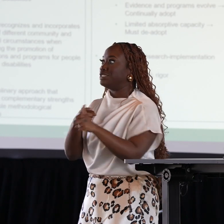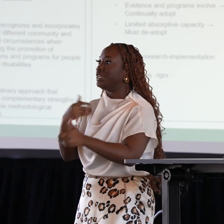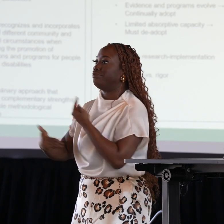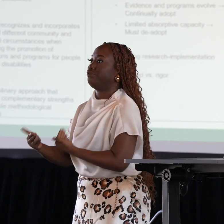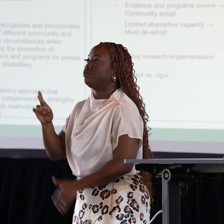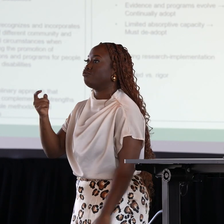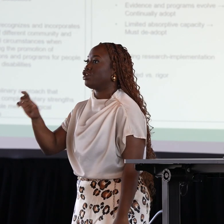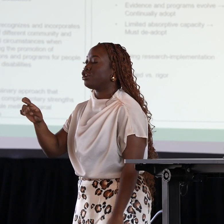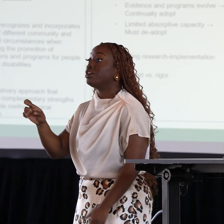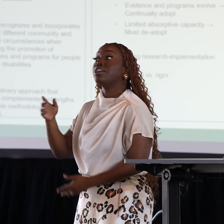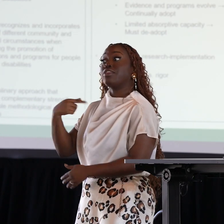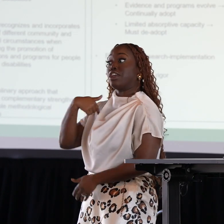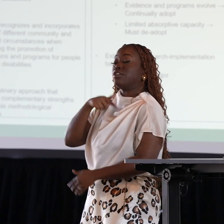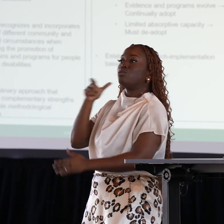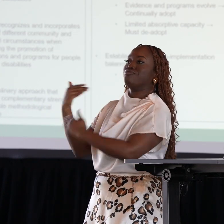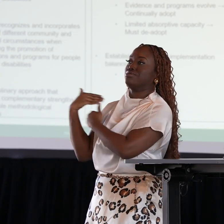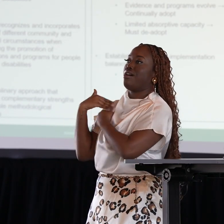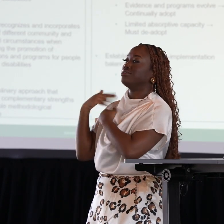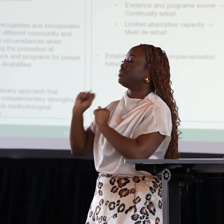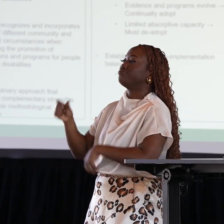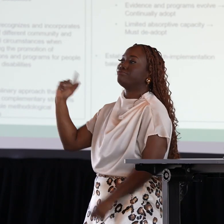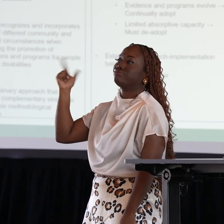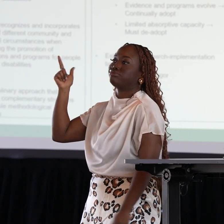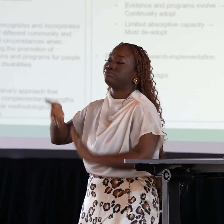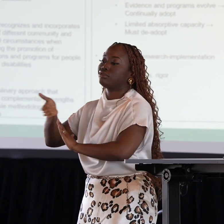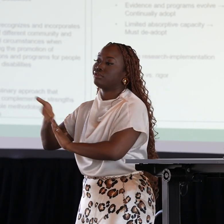who are responsible for either implementing and or evaluating